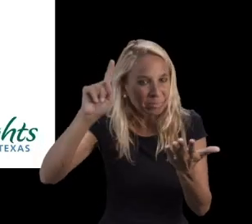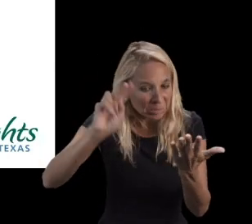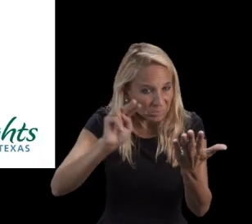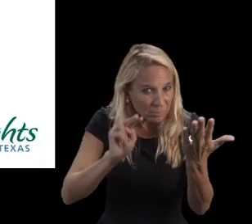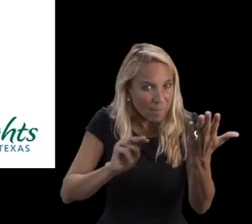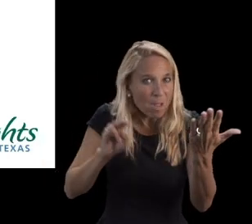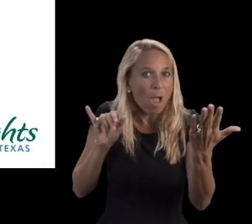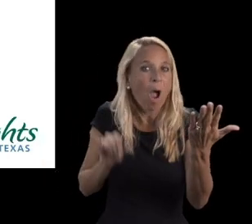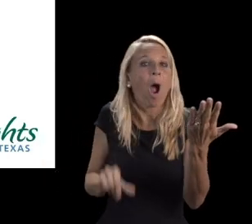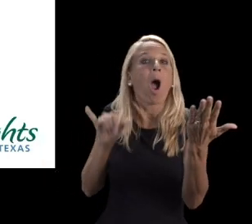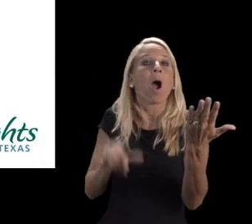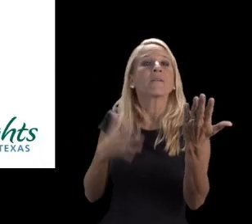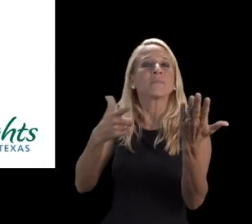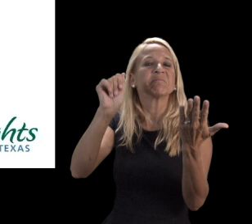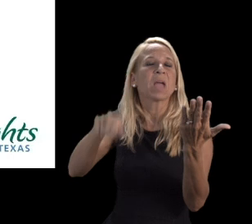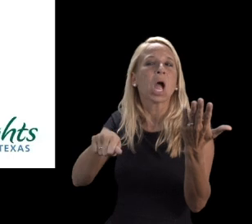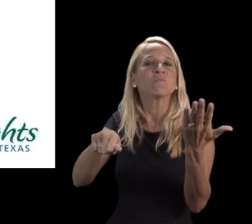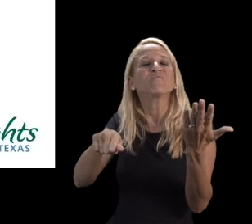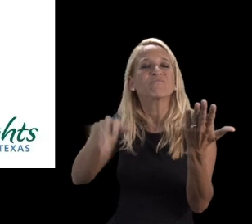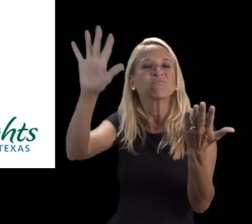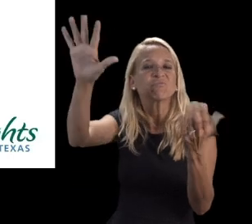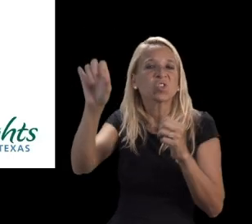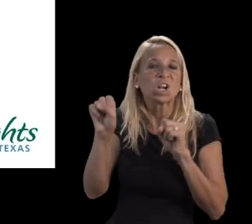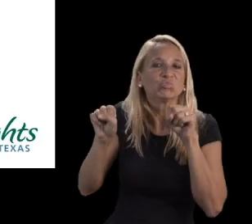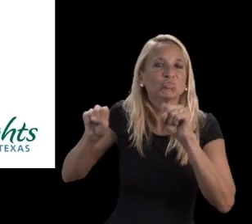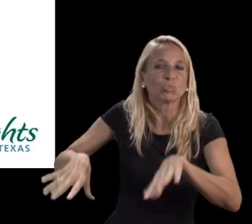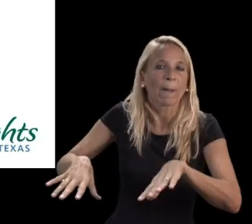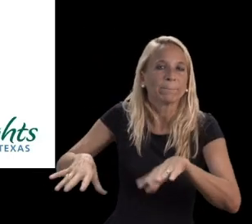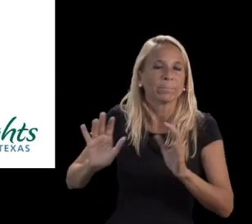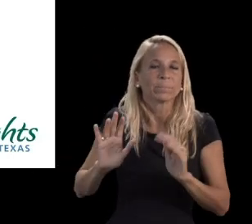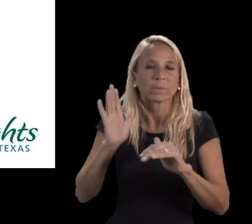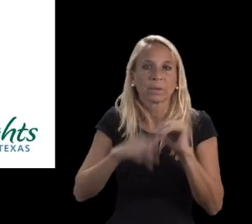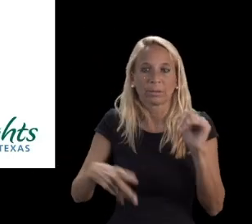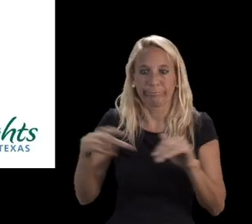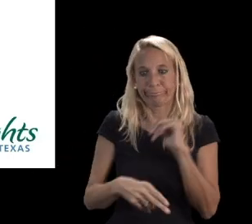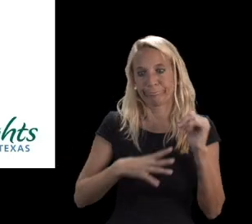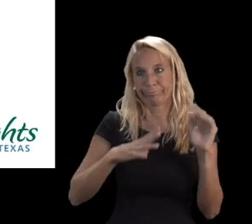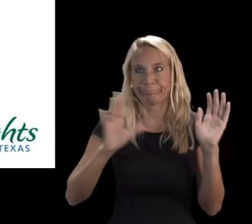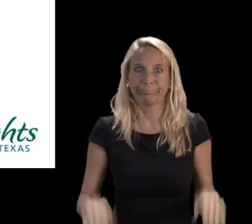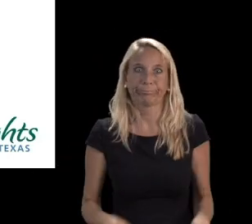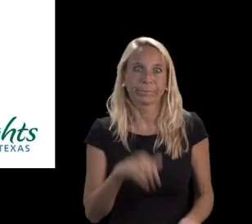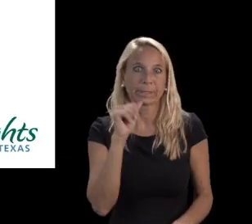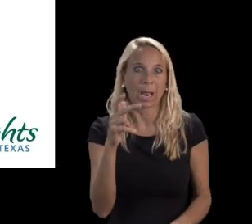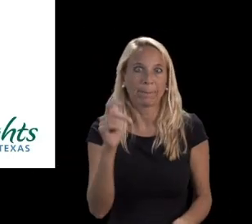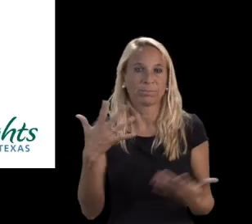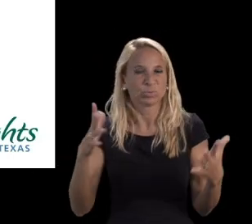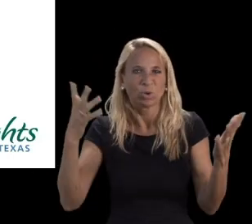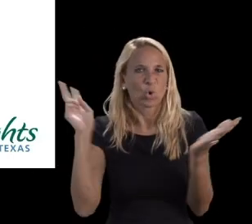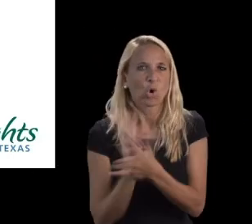whether to make a very good informed decision on whether you should continue the appeal or not. So our answer is always yes,